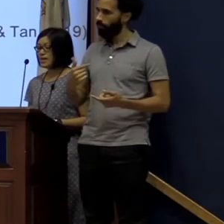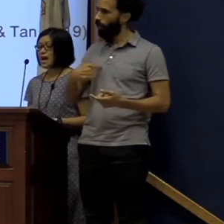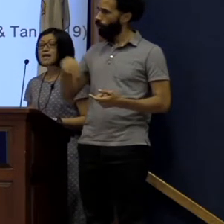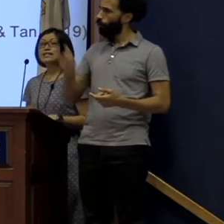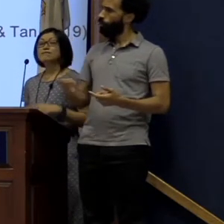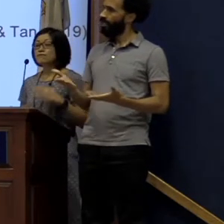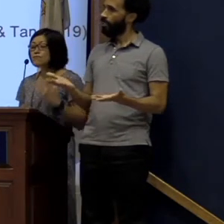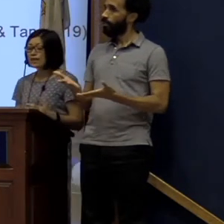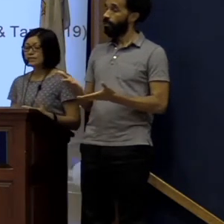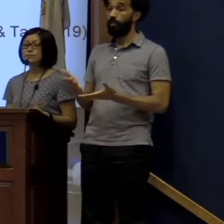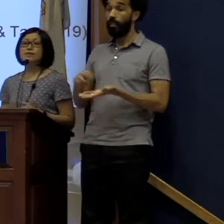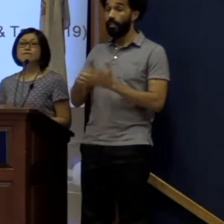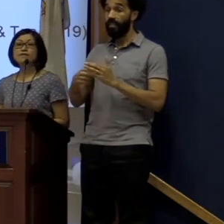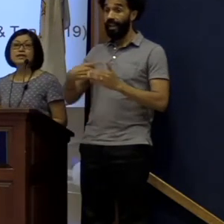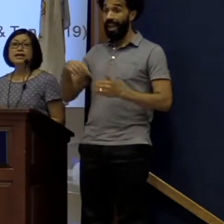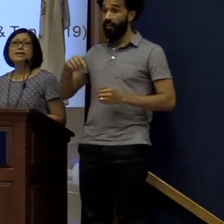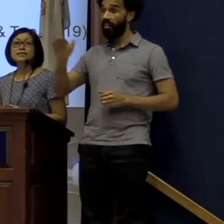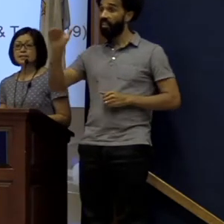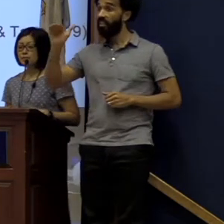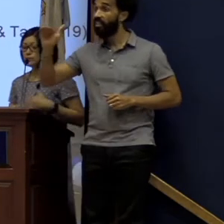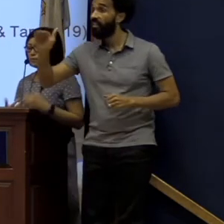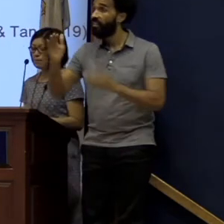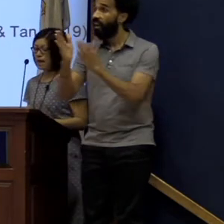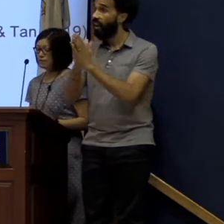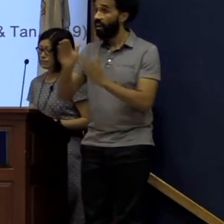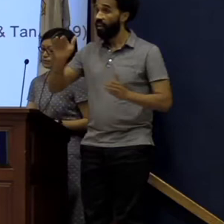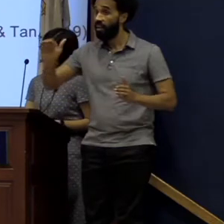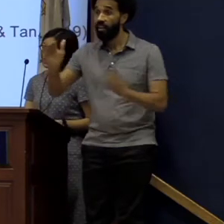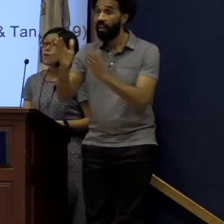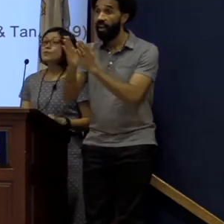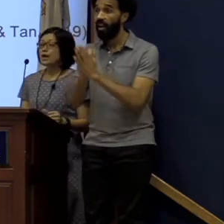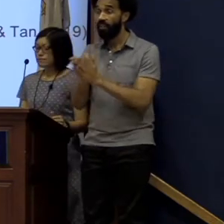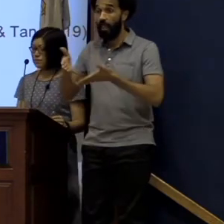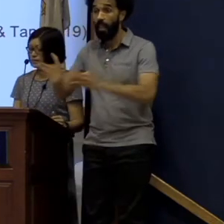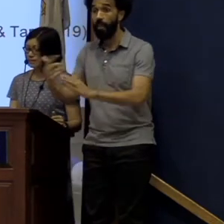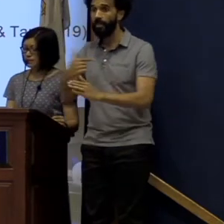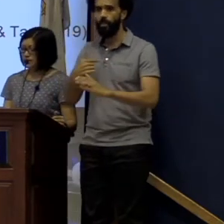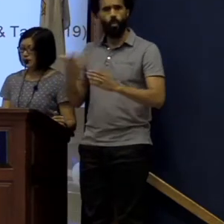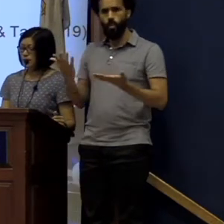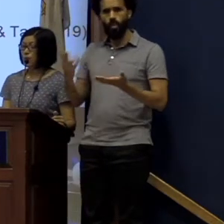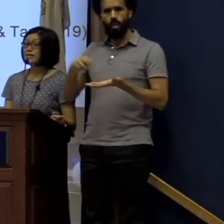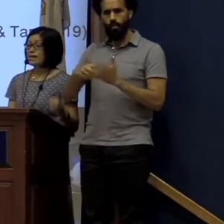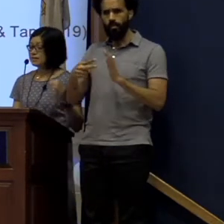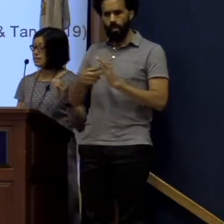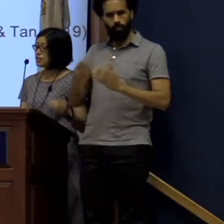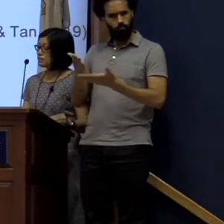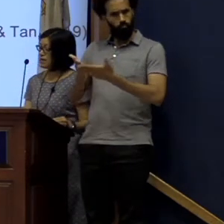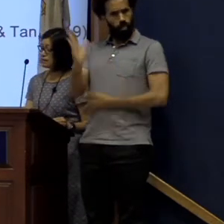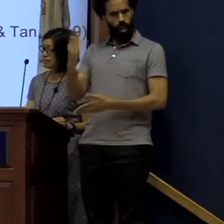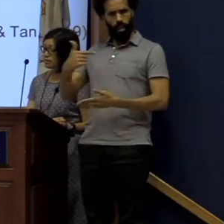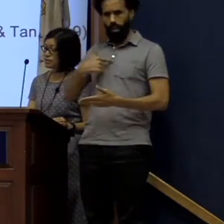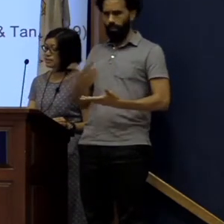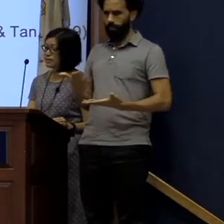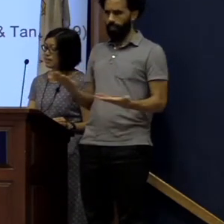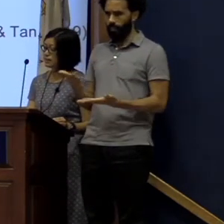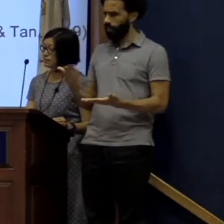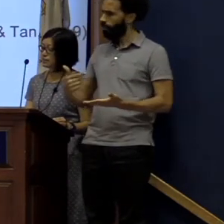Asking for rights to be confirmed by someone who is more powerful Right for presence means that one has legitimized membership in the classroom community